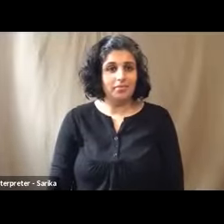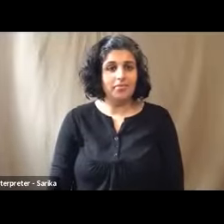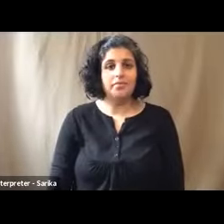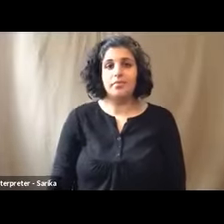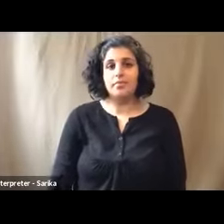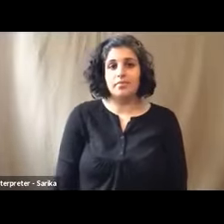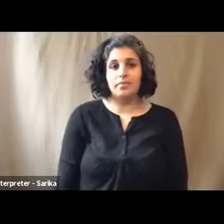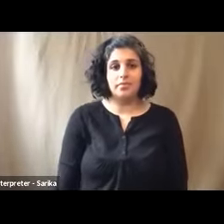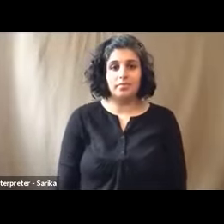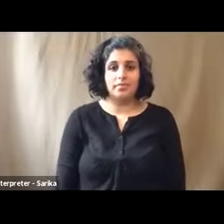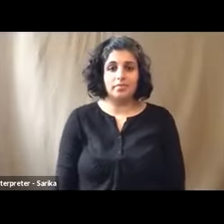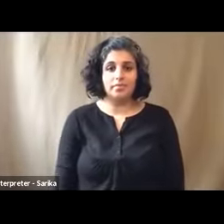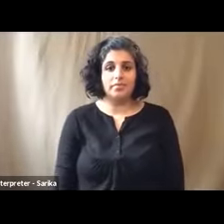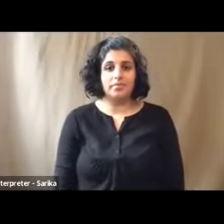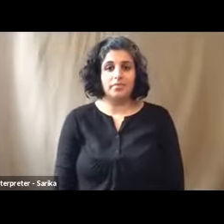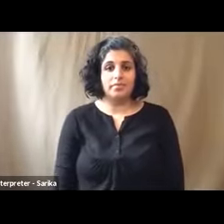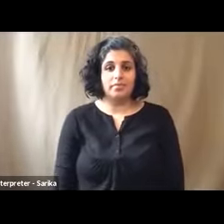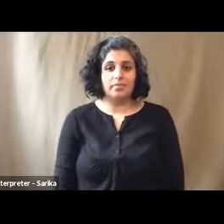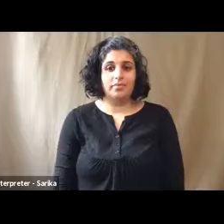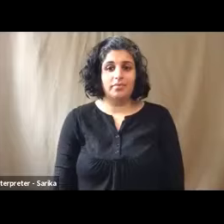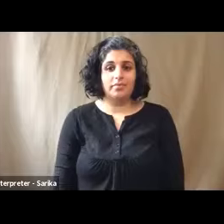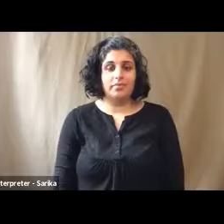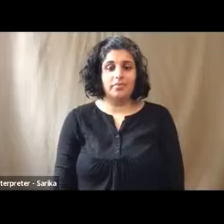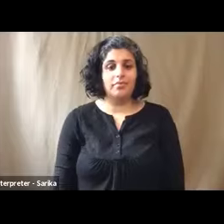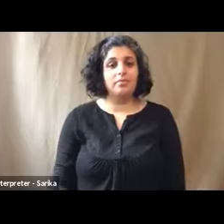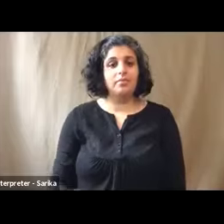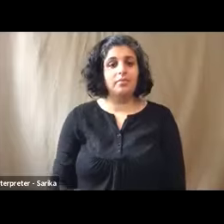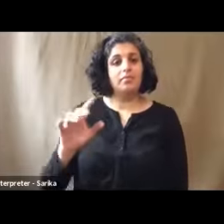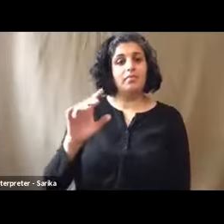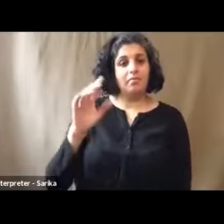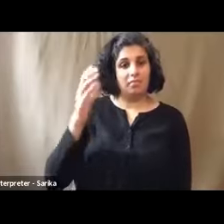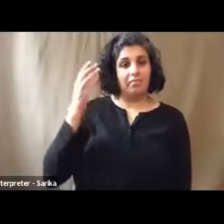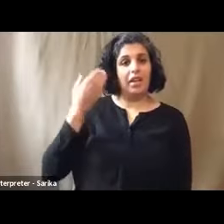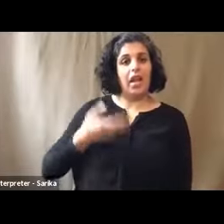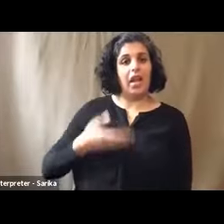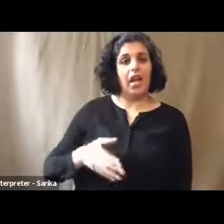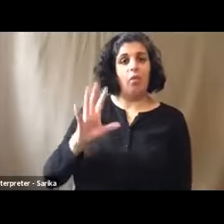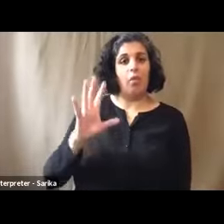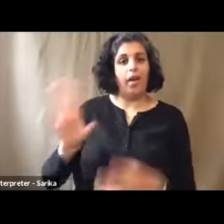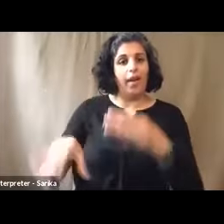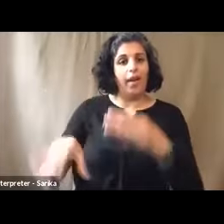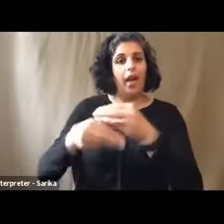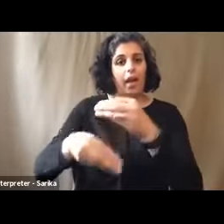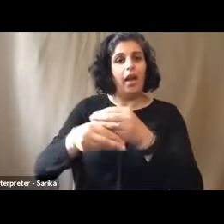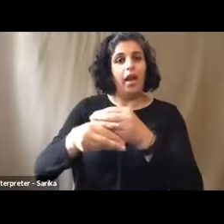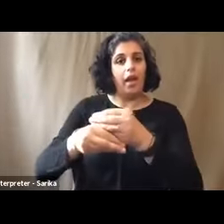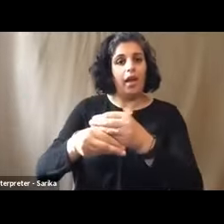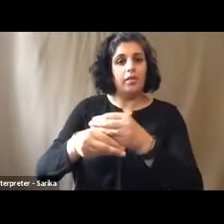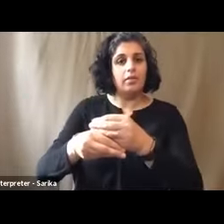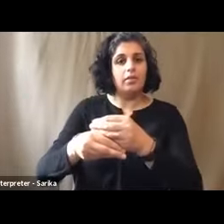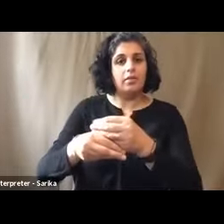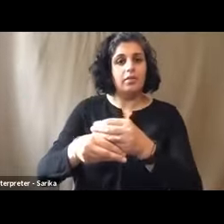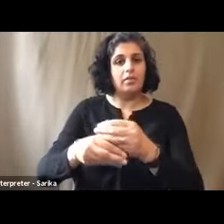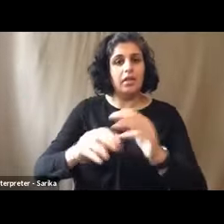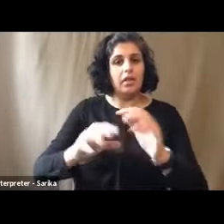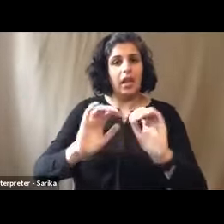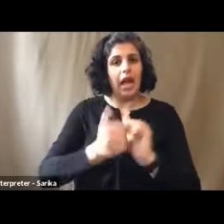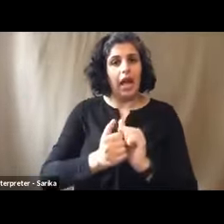Hey Dominic, I would like to add to the question, “How can I safely go grocery shopping?